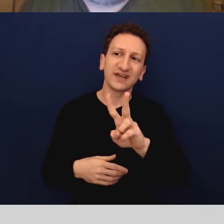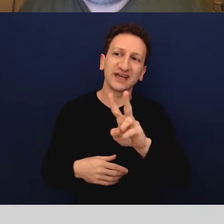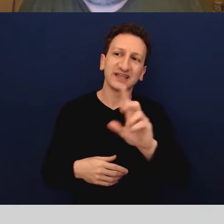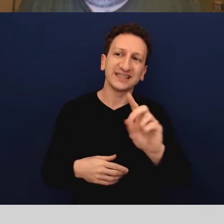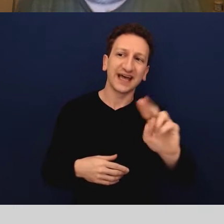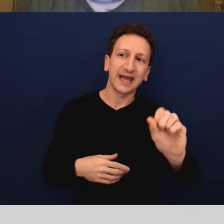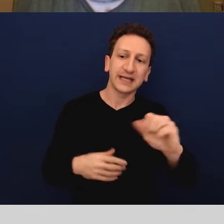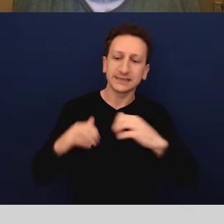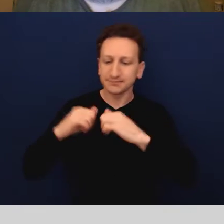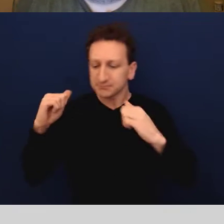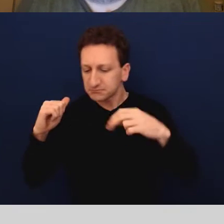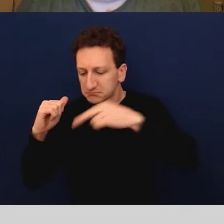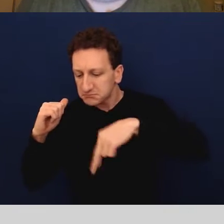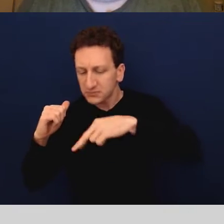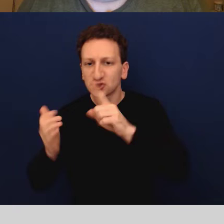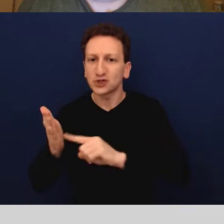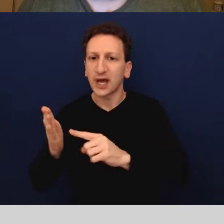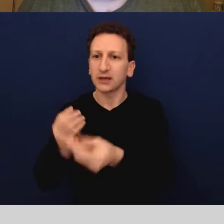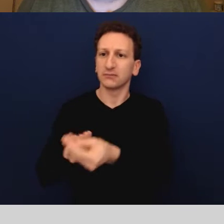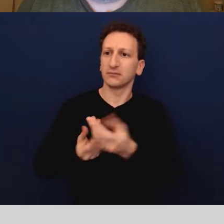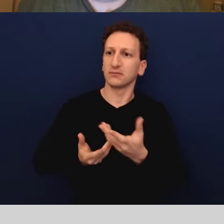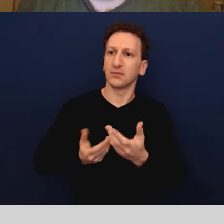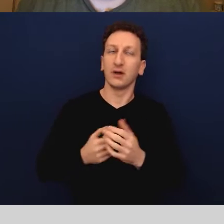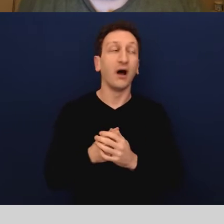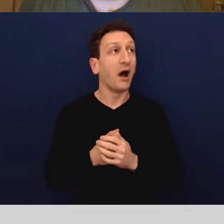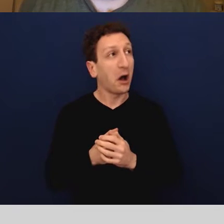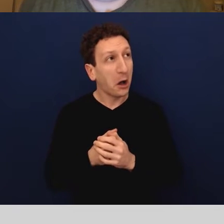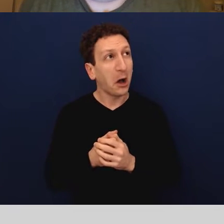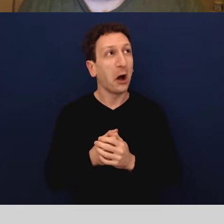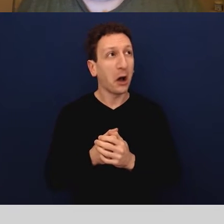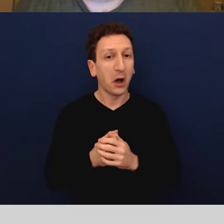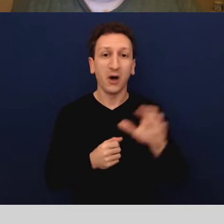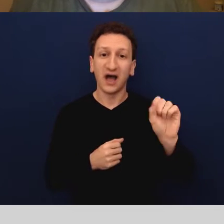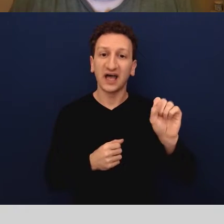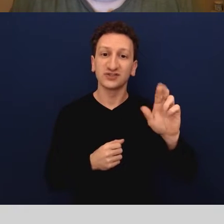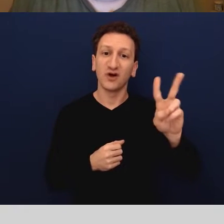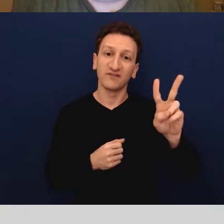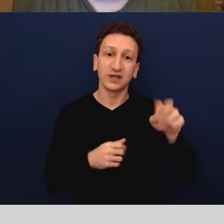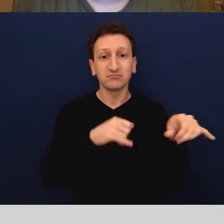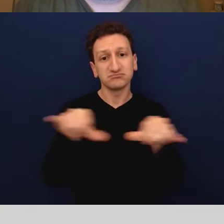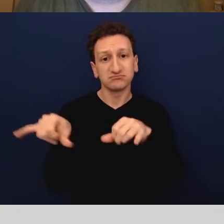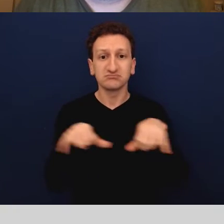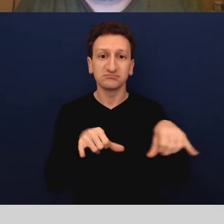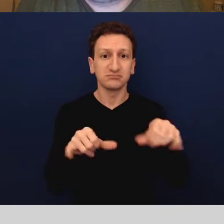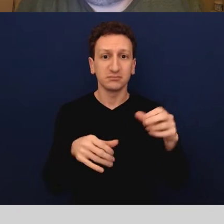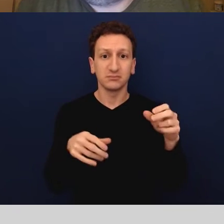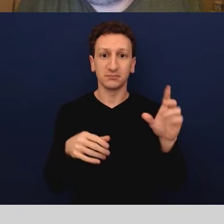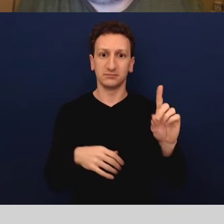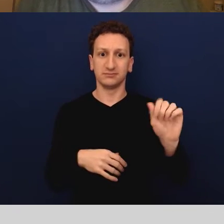That sounds like a reasonable request. Lot of things put things in SRV. That's a reasonable way to lay out the data center.